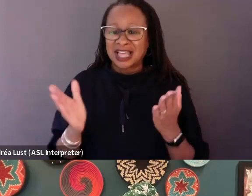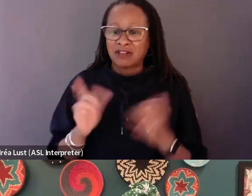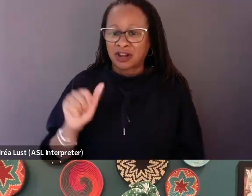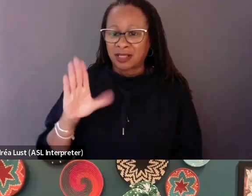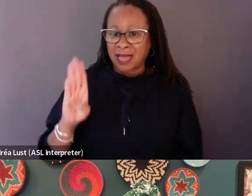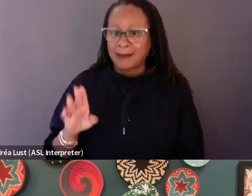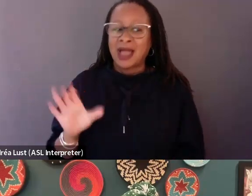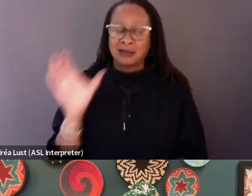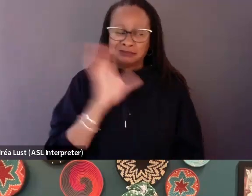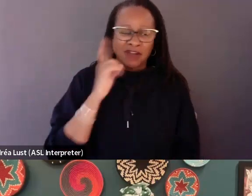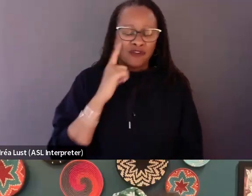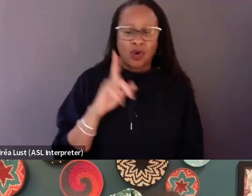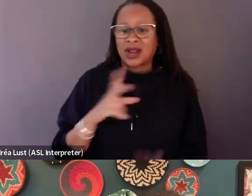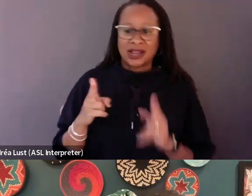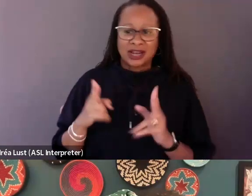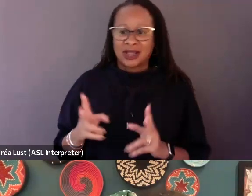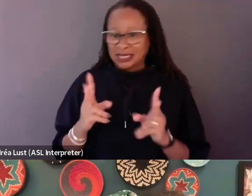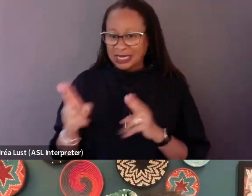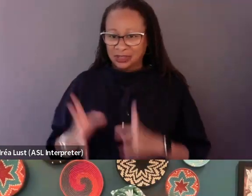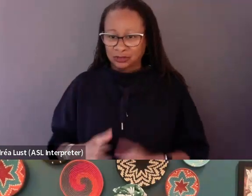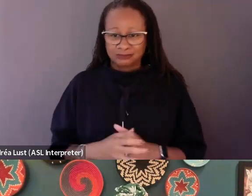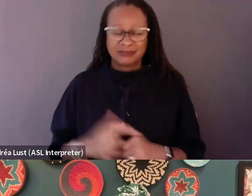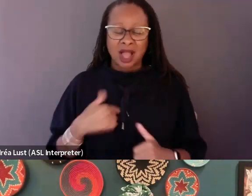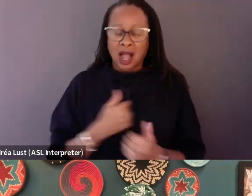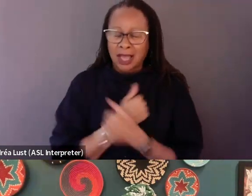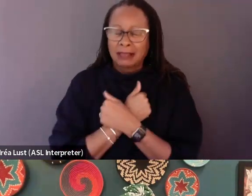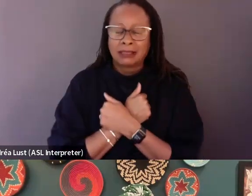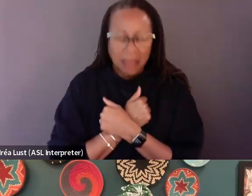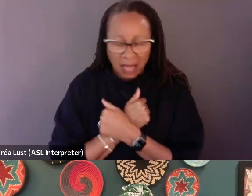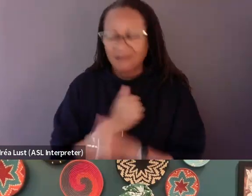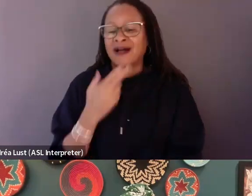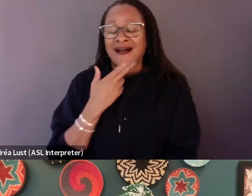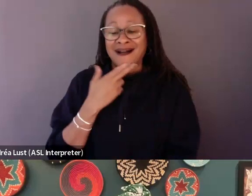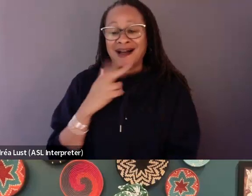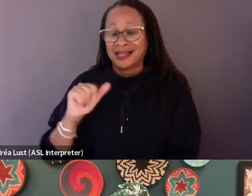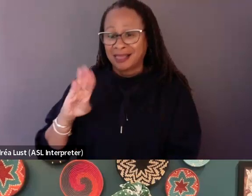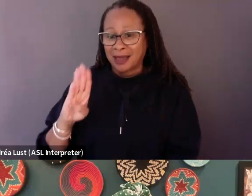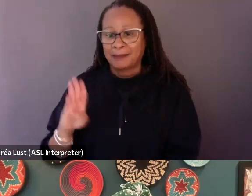And I had loved "Honeyland." I had some ideological differences with the film,